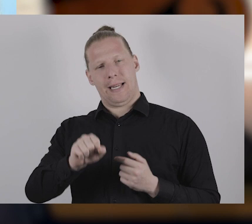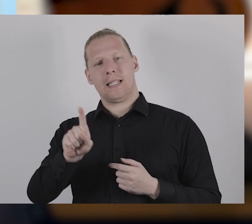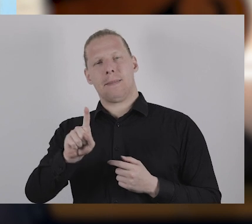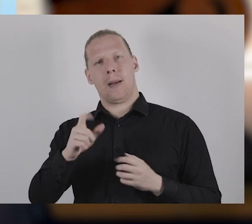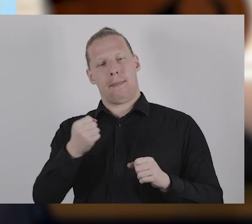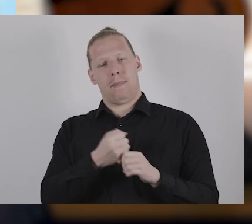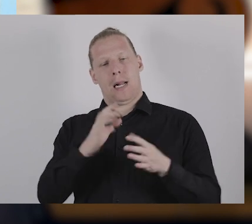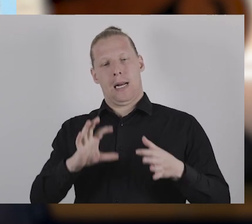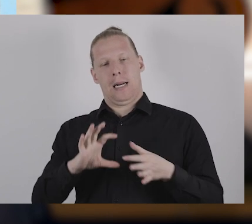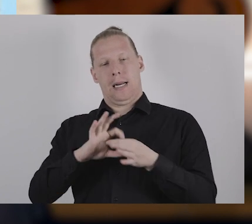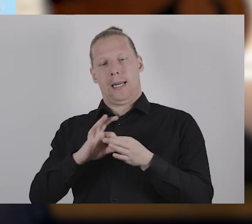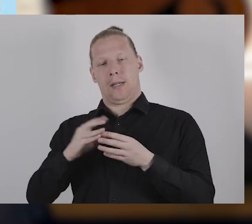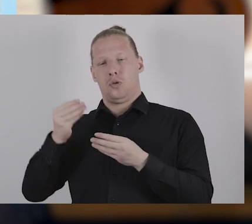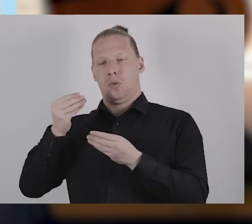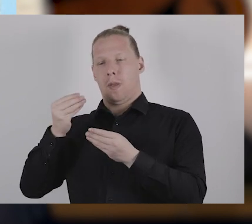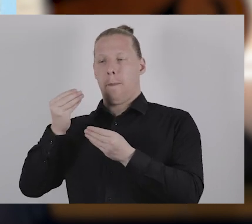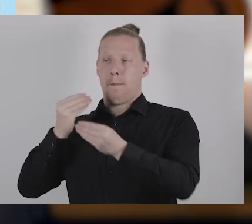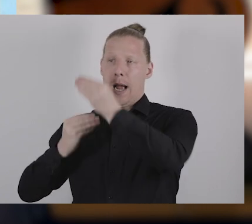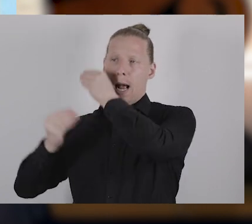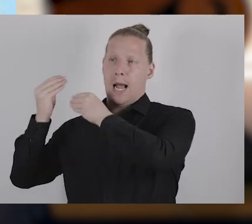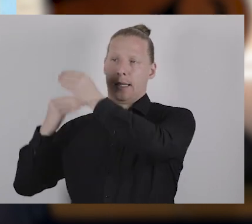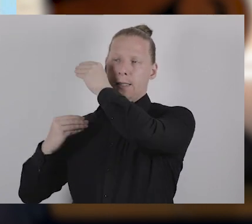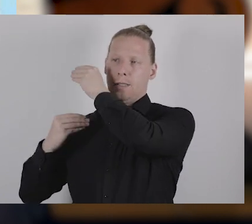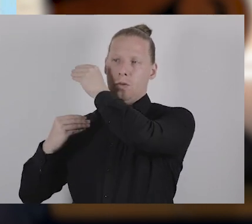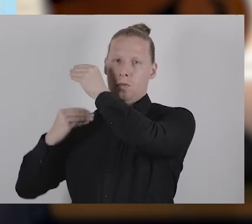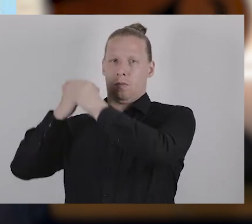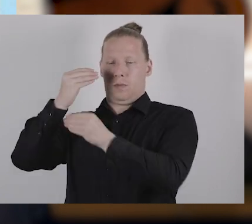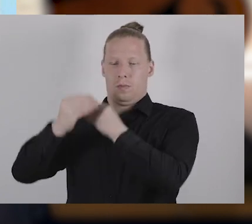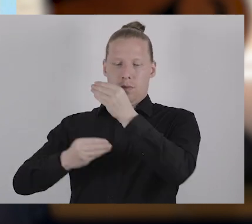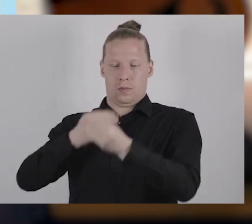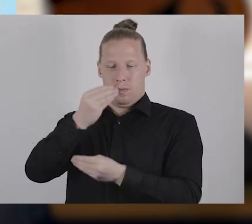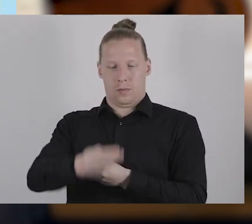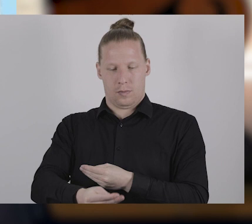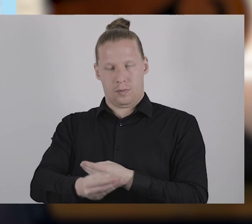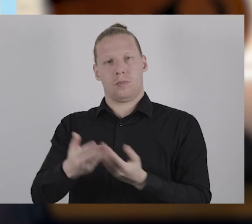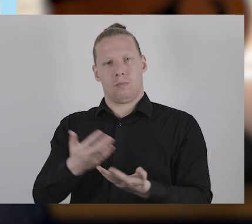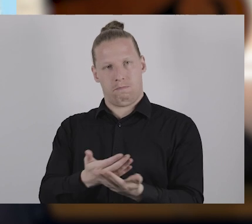past and present and future generations. Further underlying our government's commitment